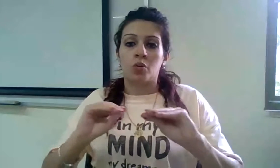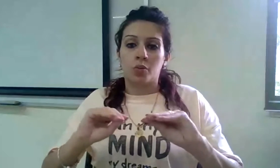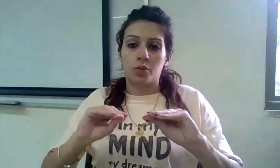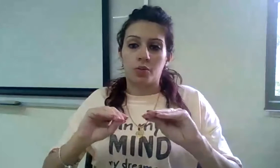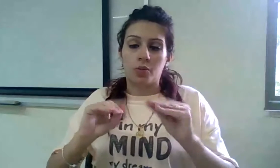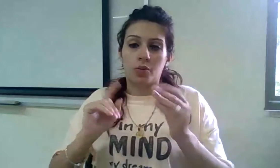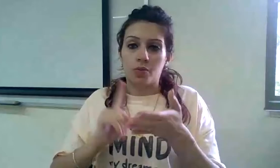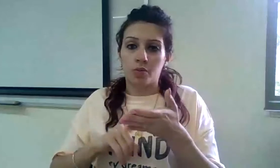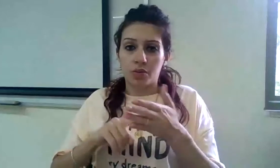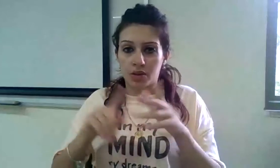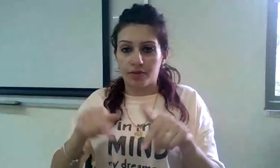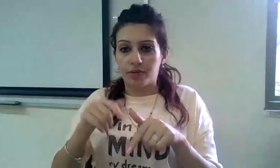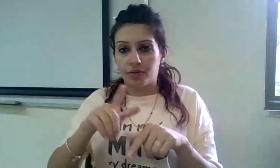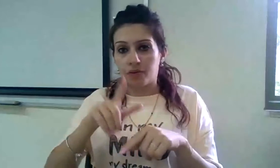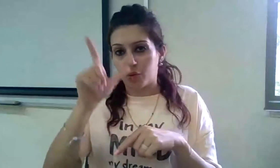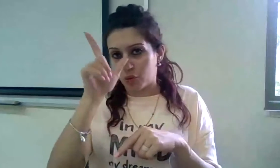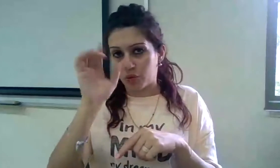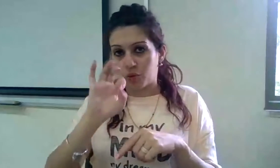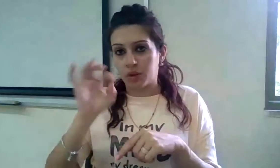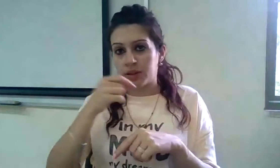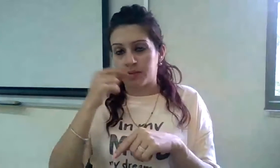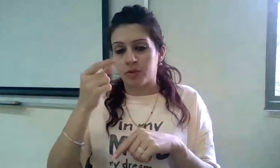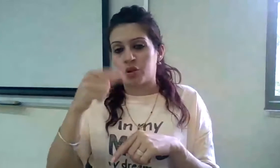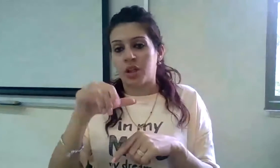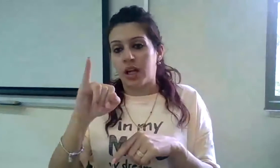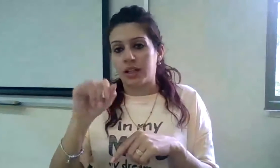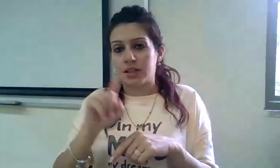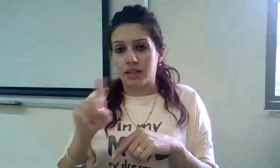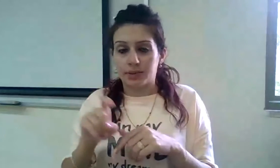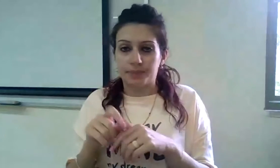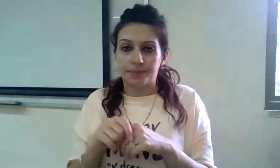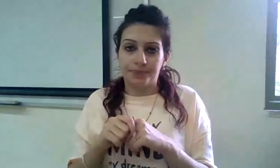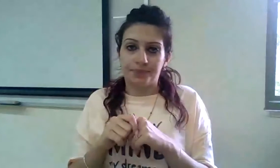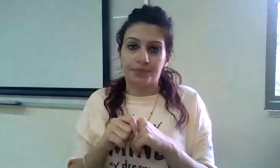in Jordan, GIZ Jordan, and I'm also the project manager of their